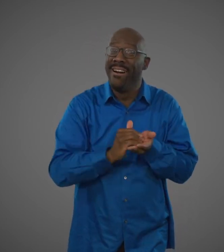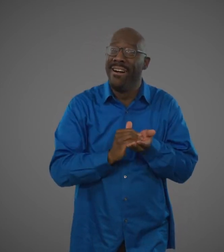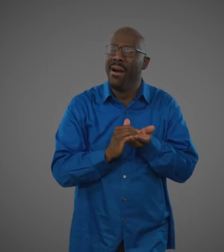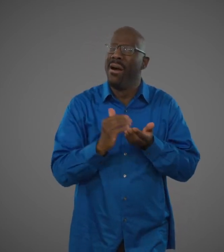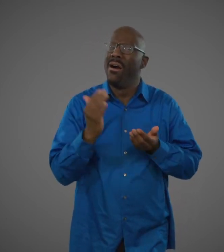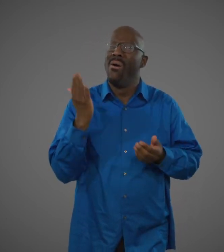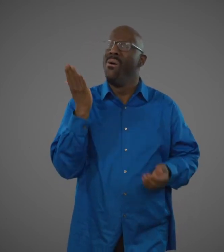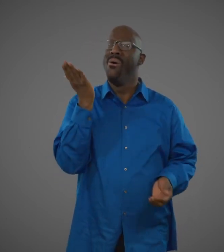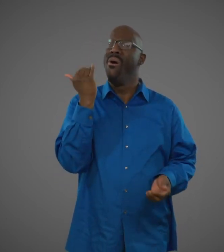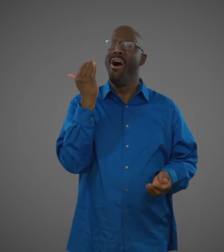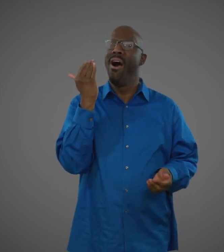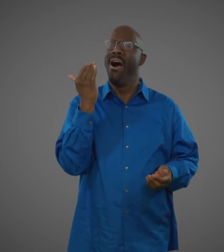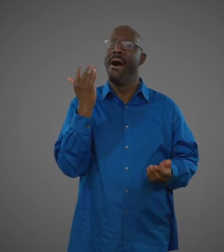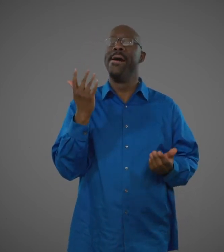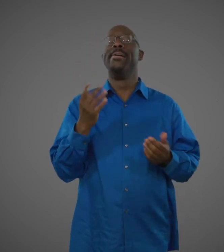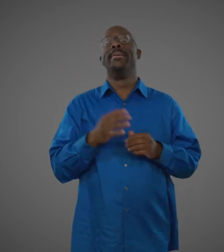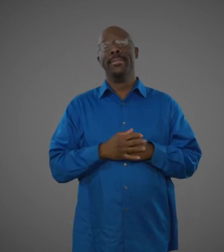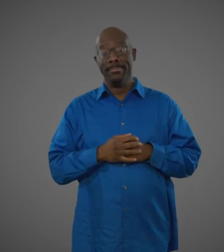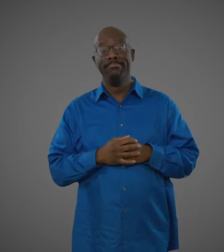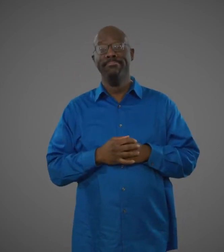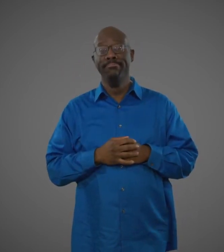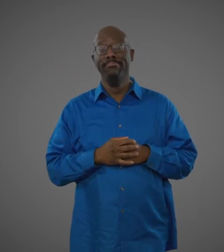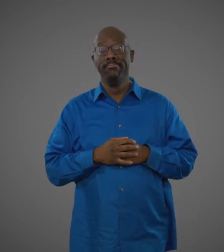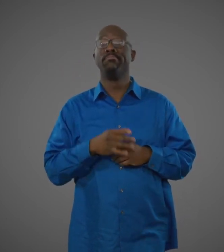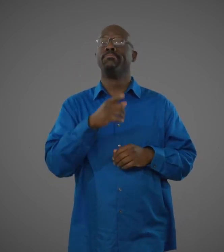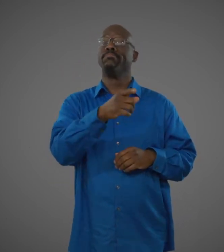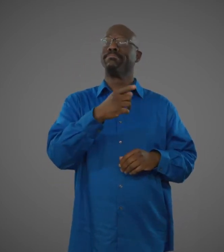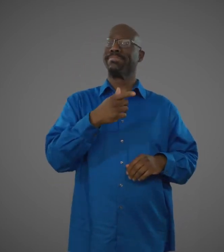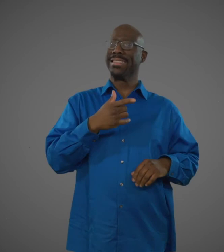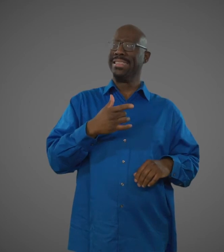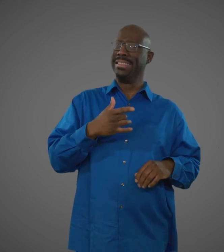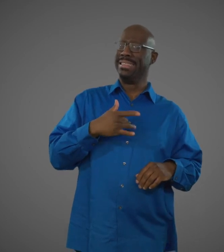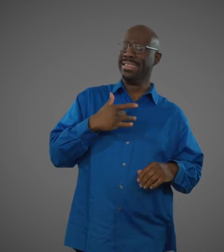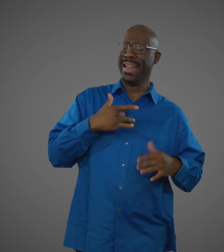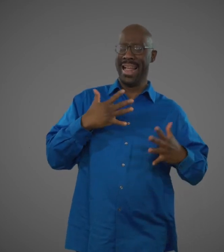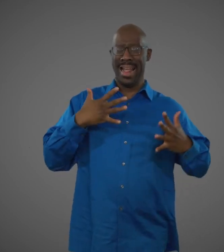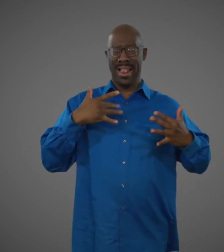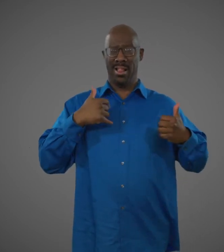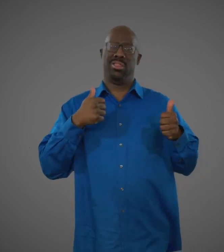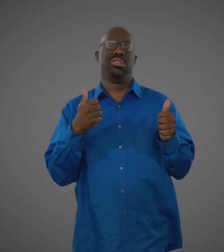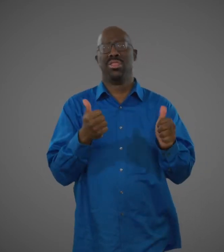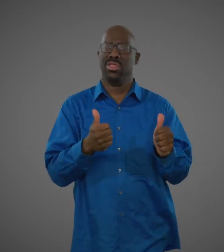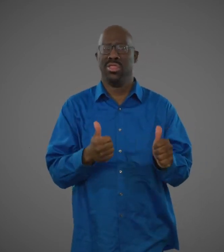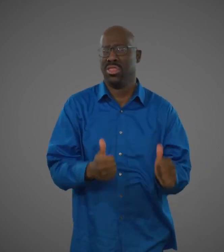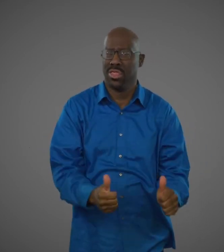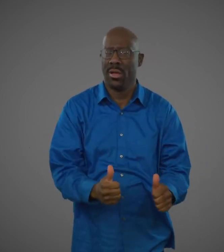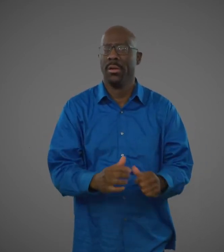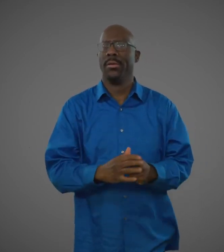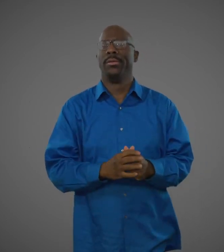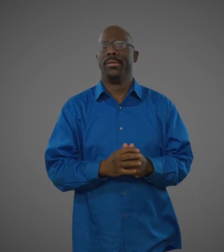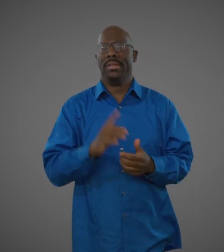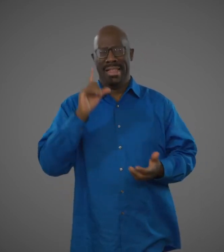Reasons you may have to return to the ER after your head injury include: If you start feeling worse.